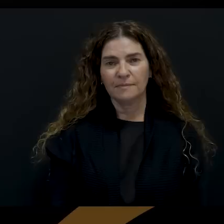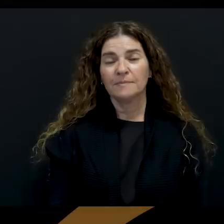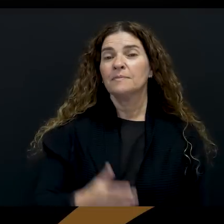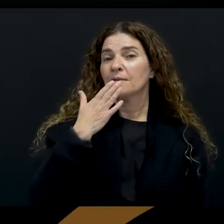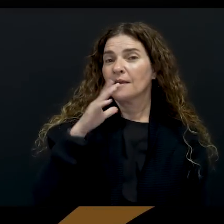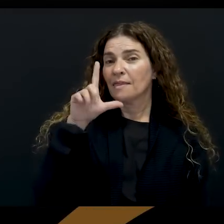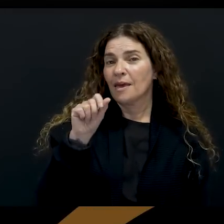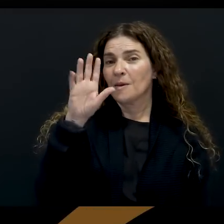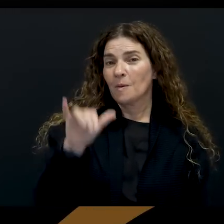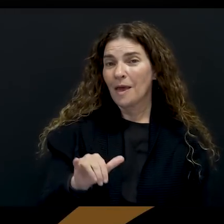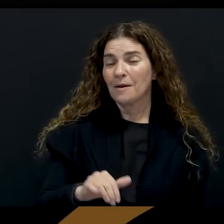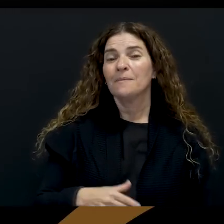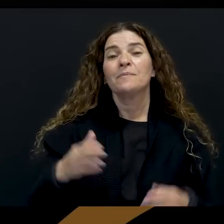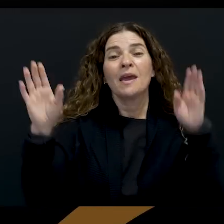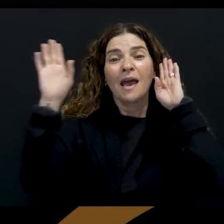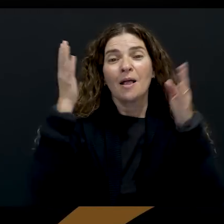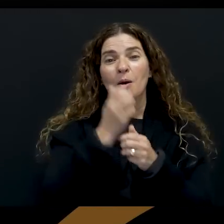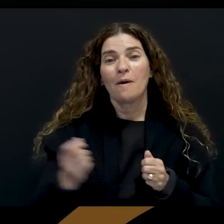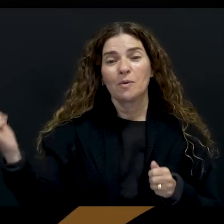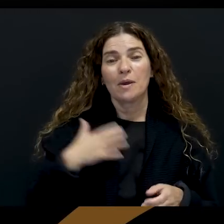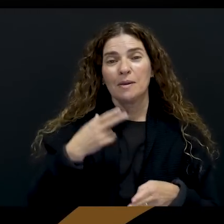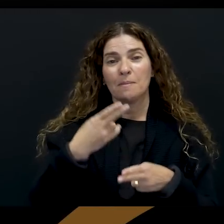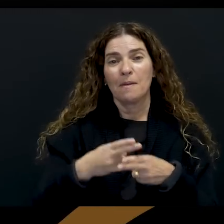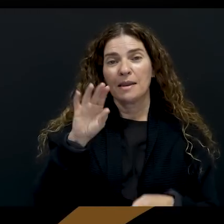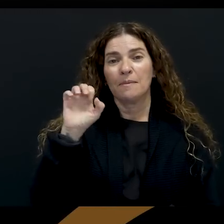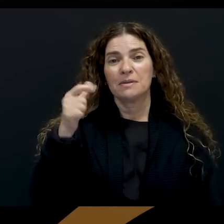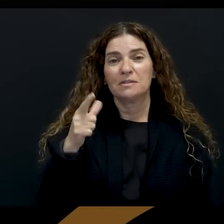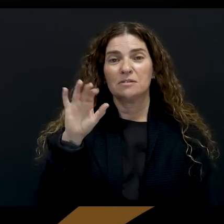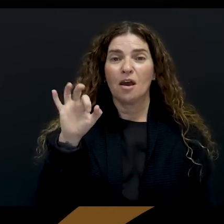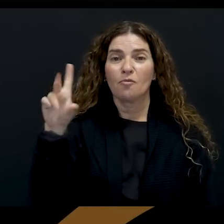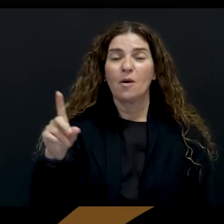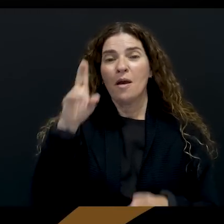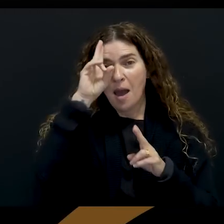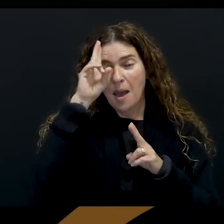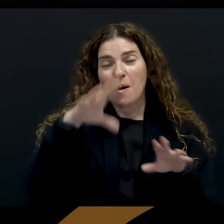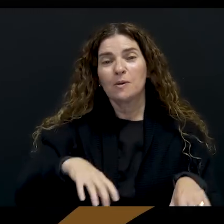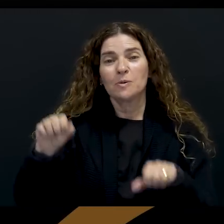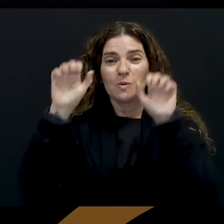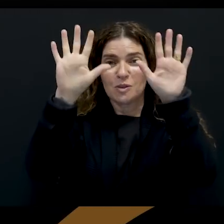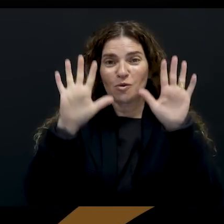Thank you, Larry. And hello everyone. My name is Doug Roland, and I am honored to host this wonderful event.